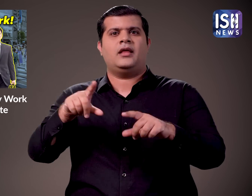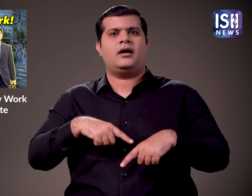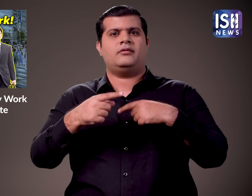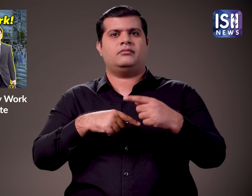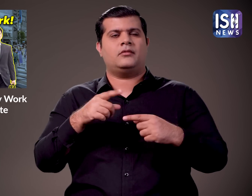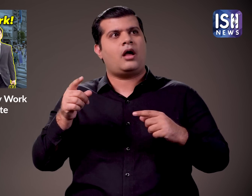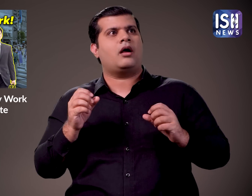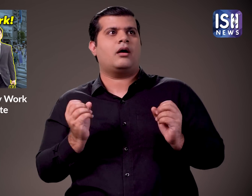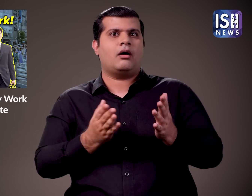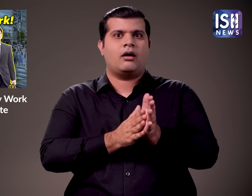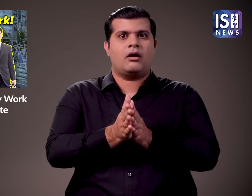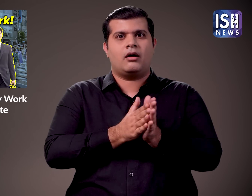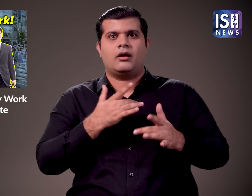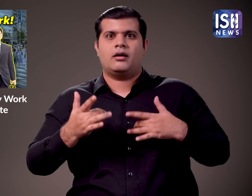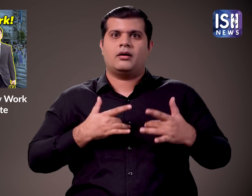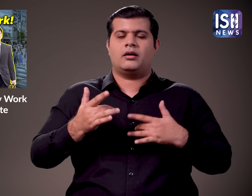This will help with their cost of living.